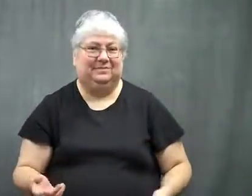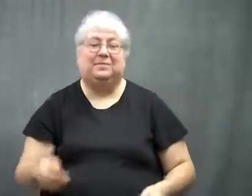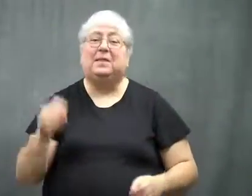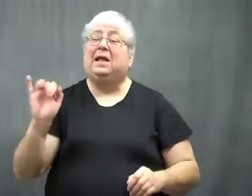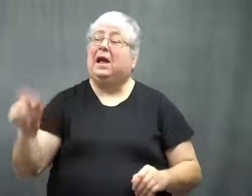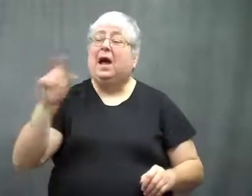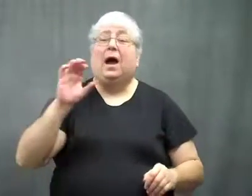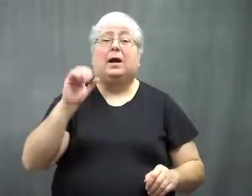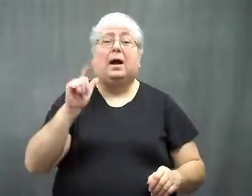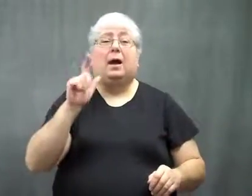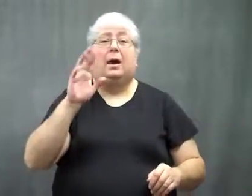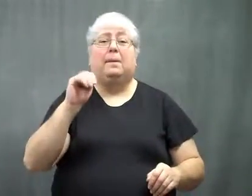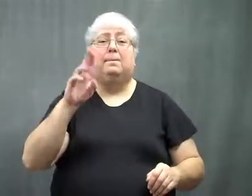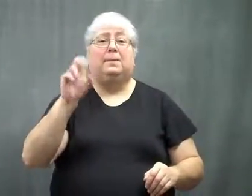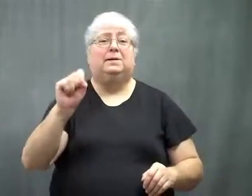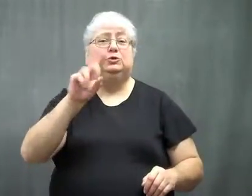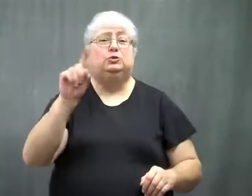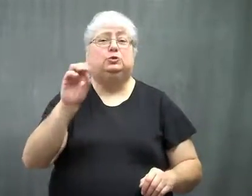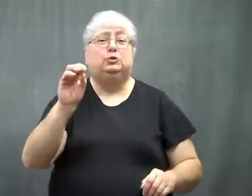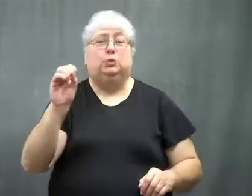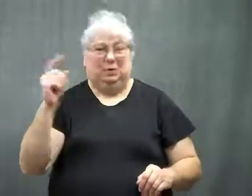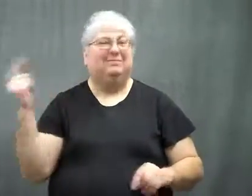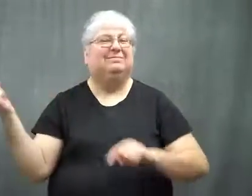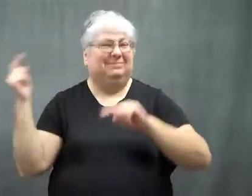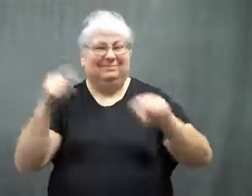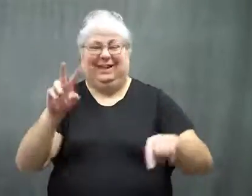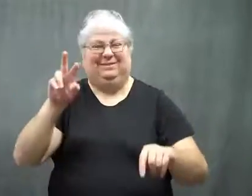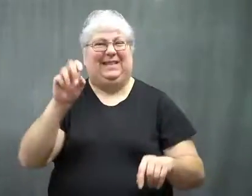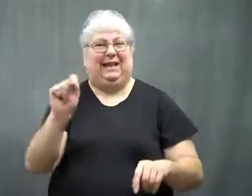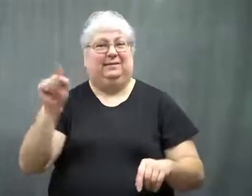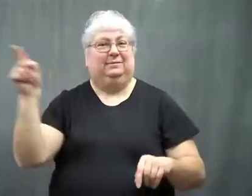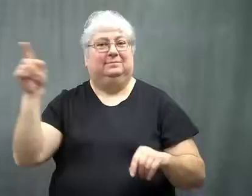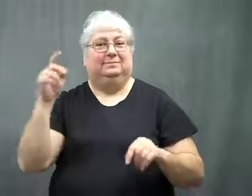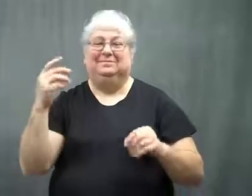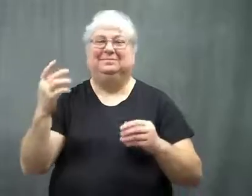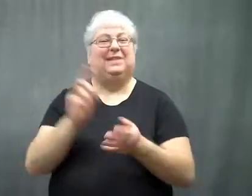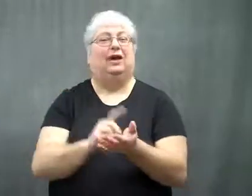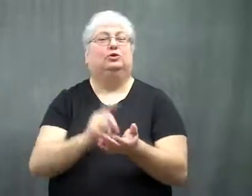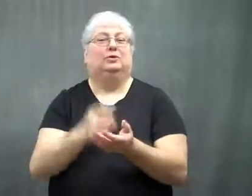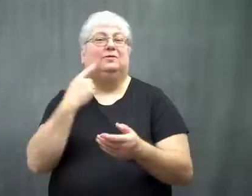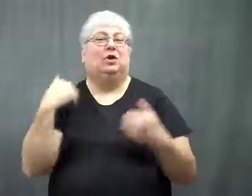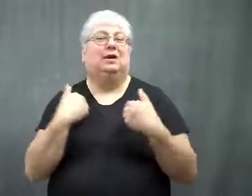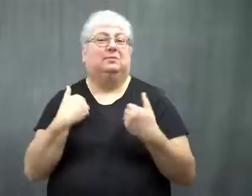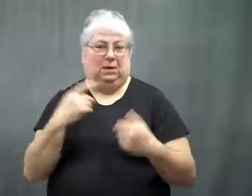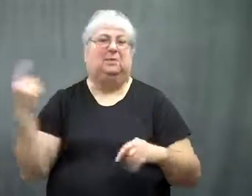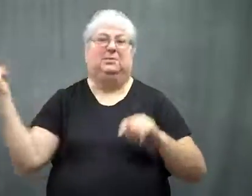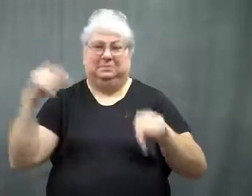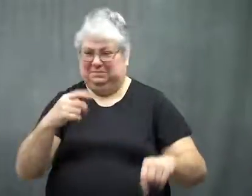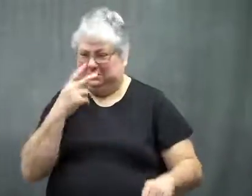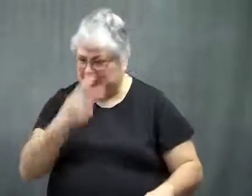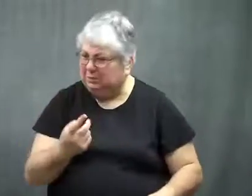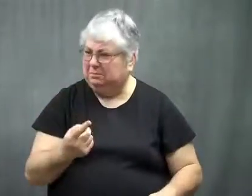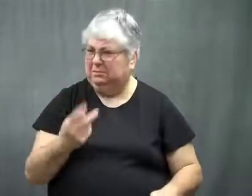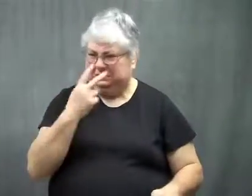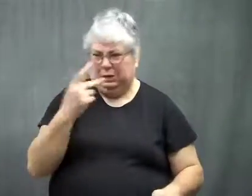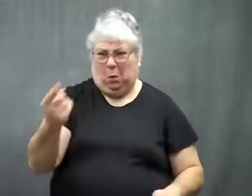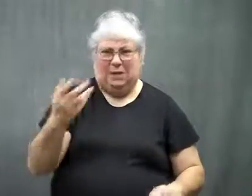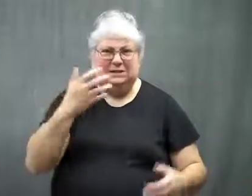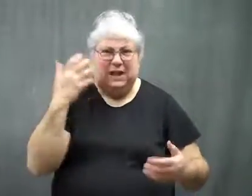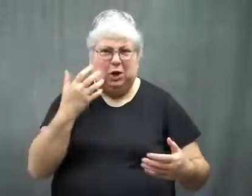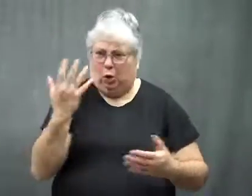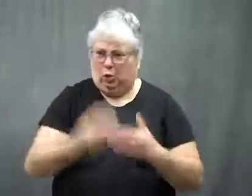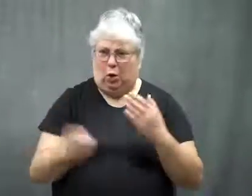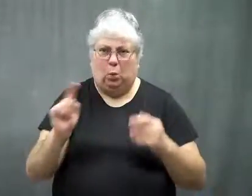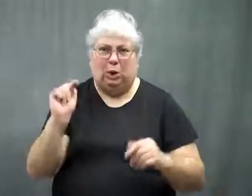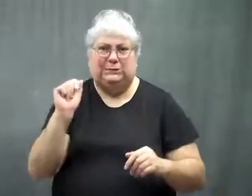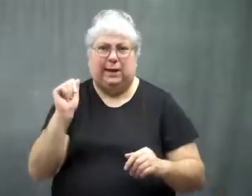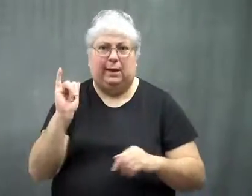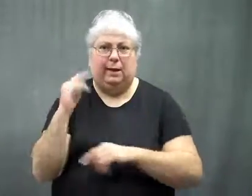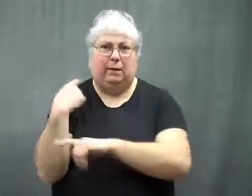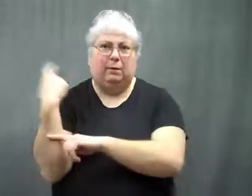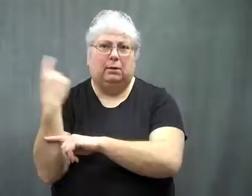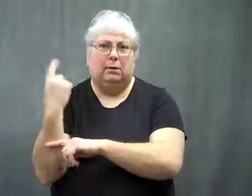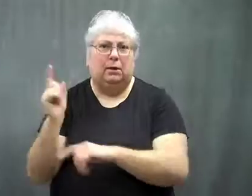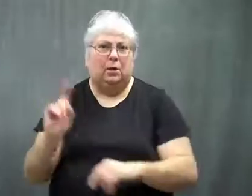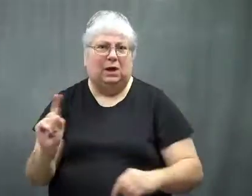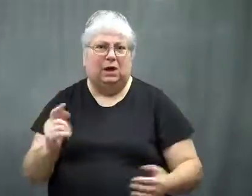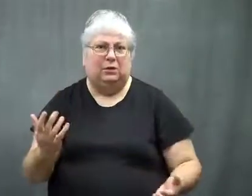A veterinarian from the Columbus zoo also came to check it out.